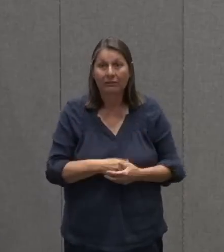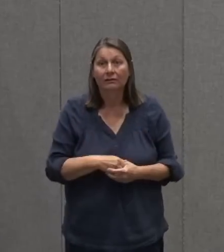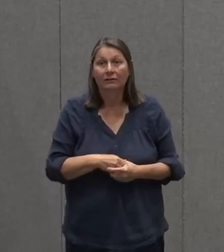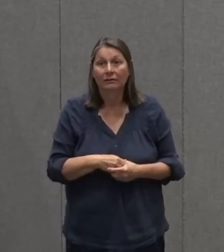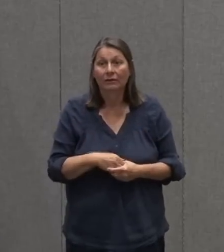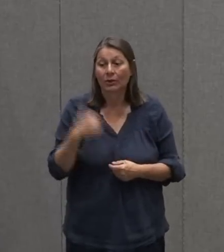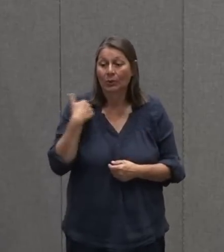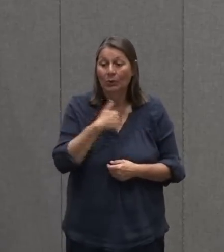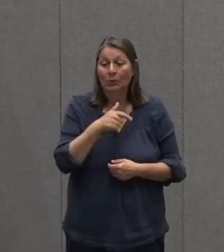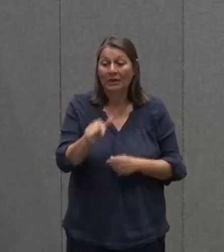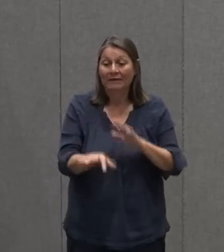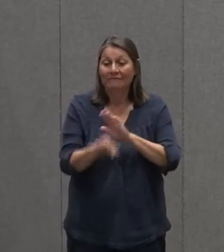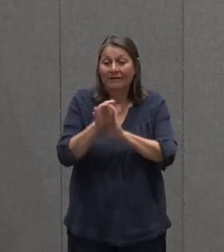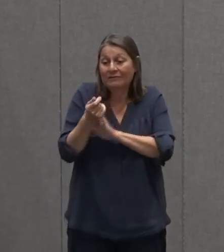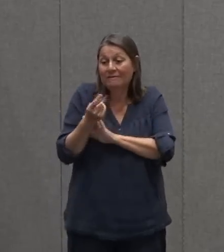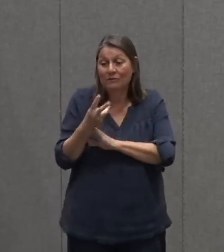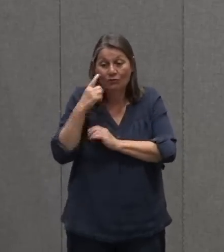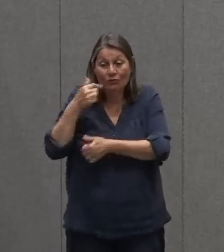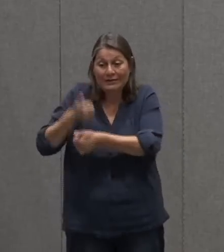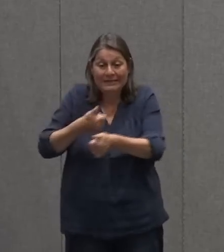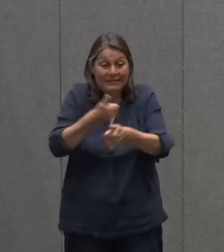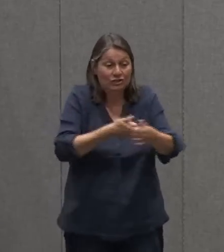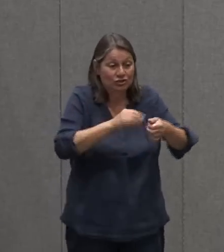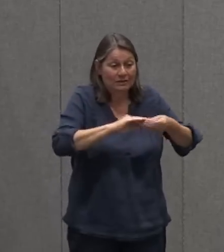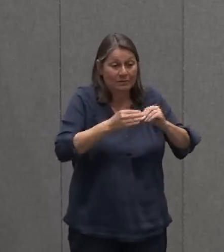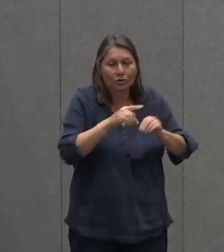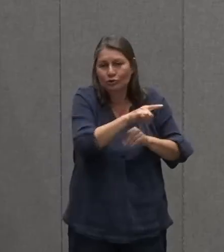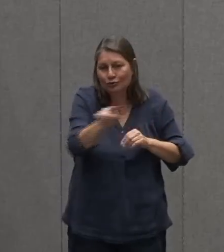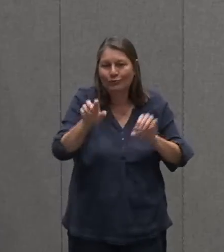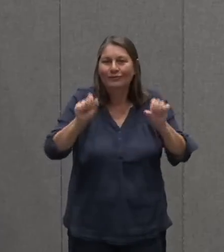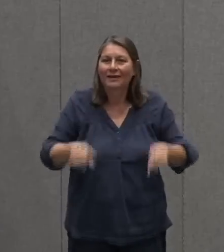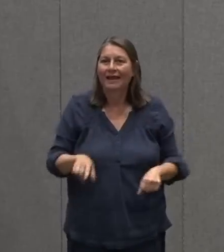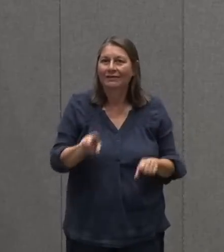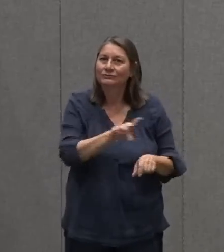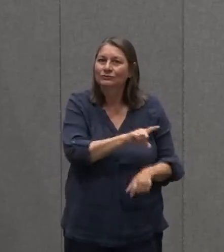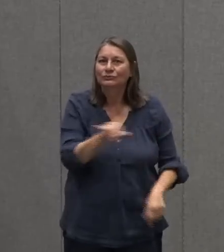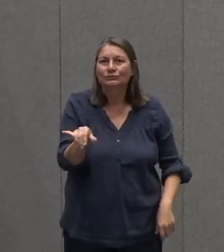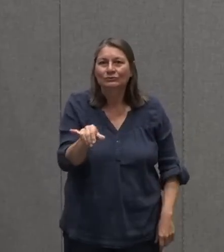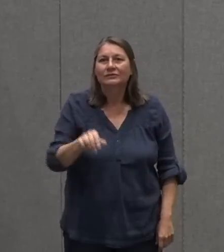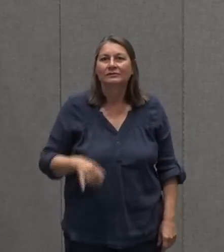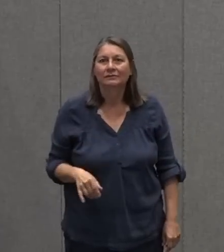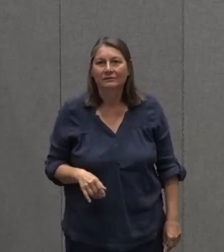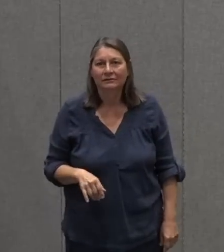I bet you can find some for each number. Definitely. - So that's what I'm leaving this with you